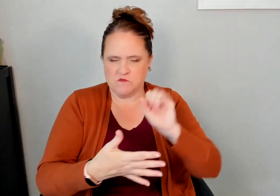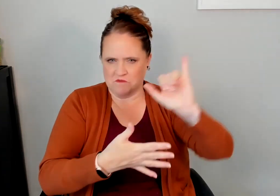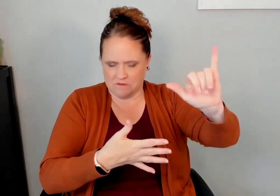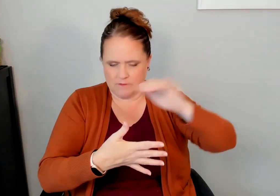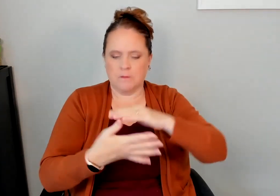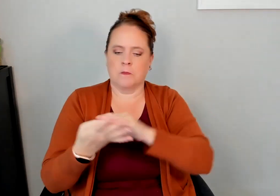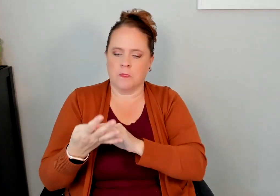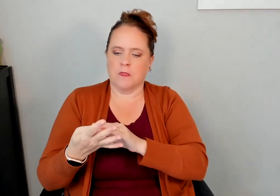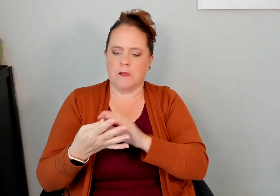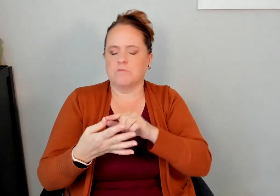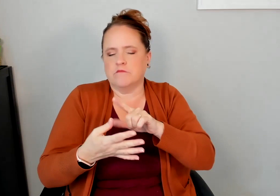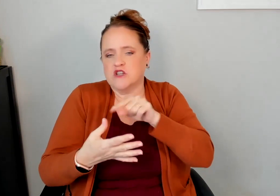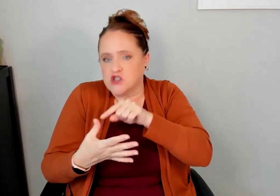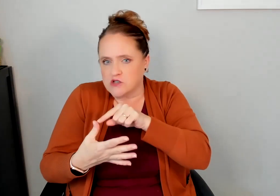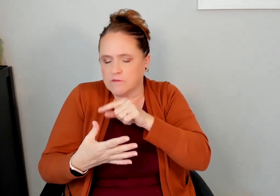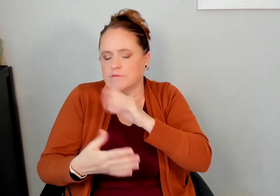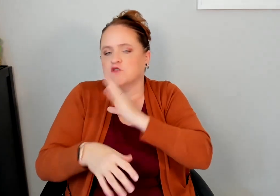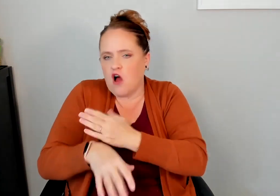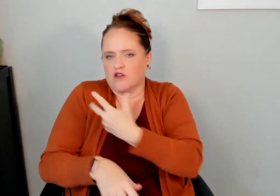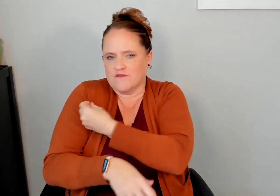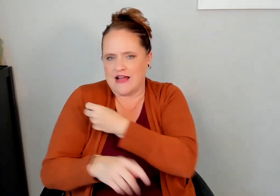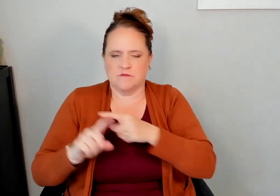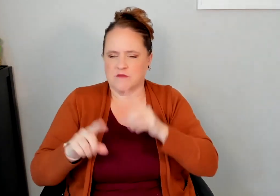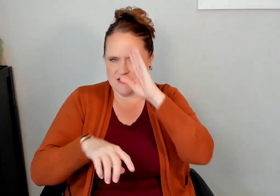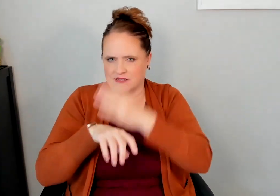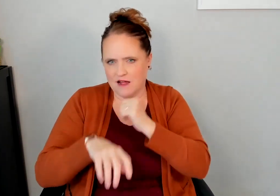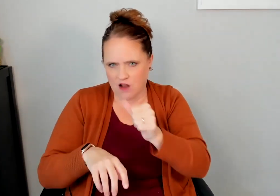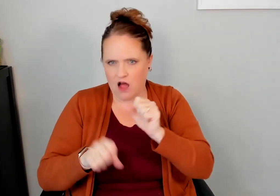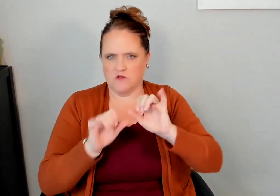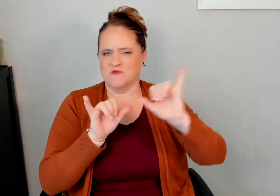because he's not vaccinated she is vaccinated but her three-year-old of course isn't